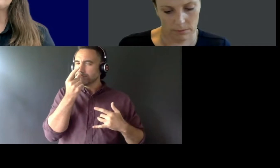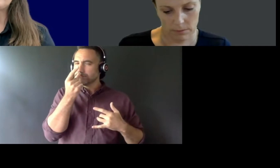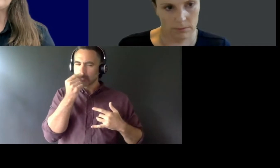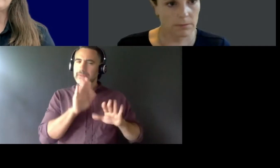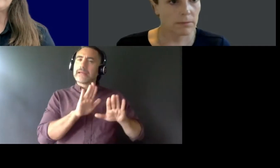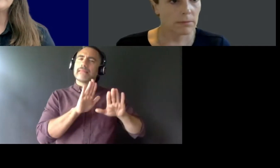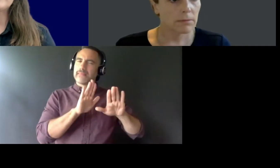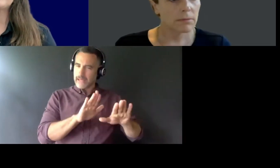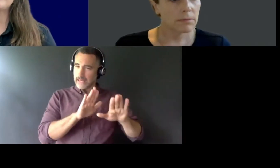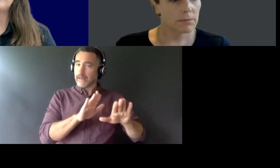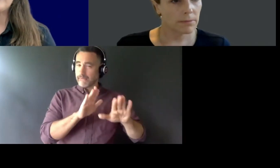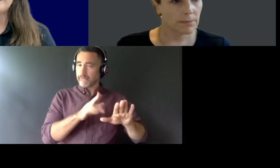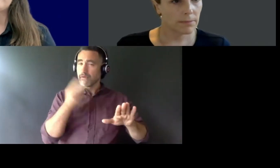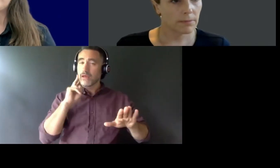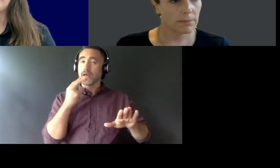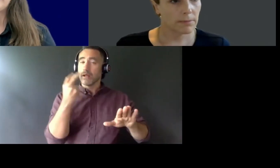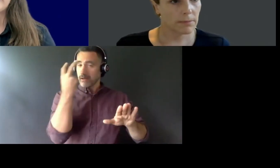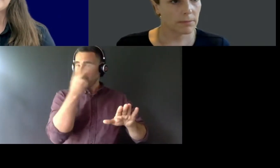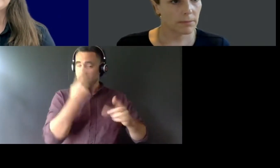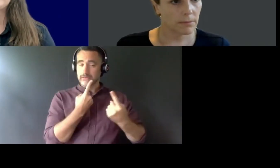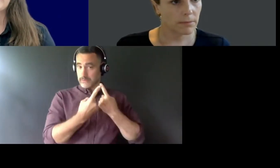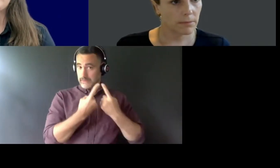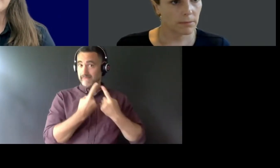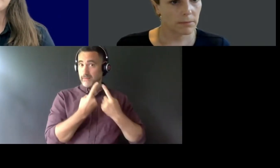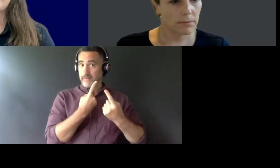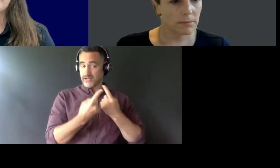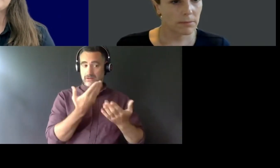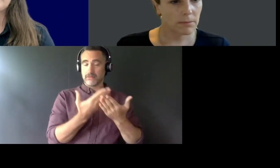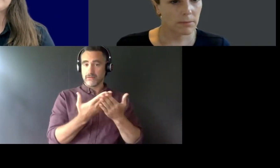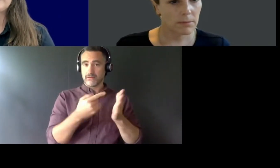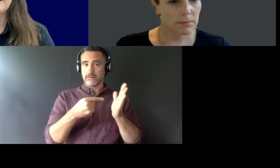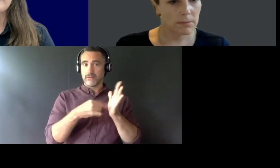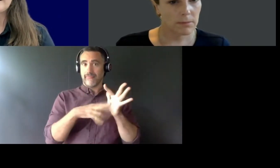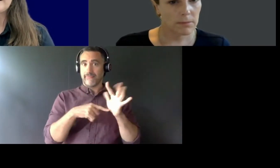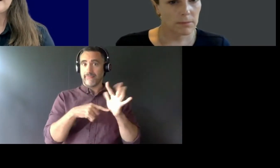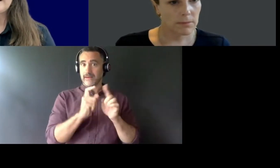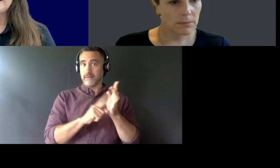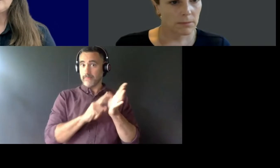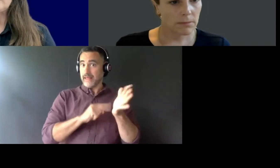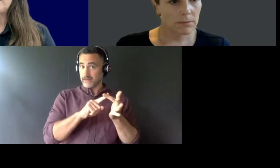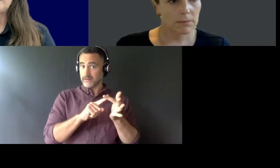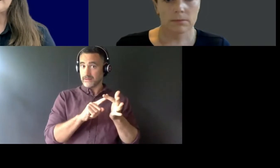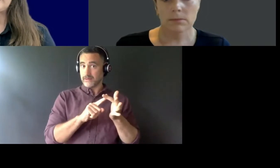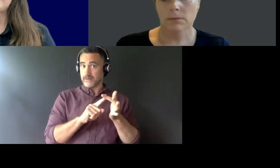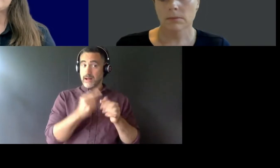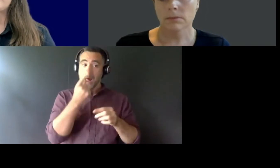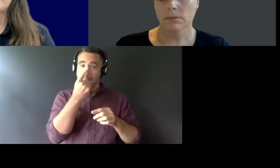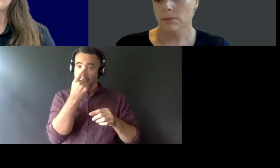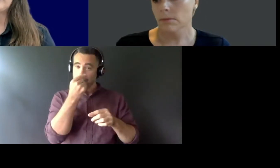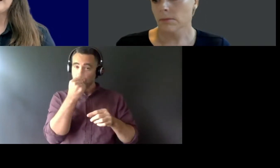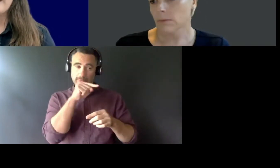clients through a deafblind lens and maybe, perhaps, discover or seek information about